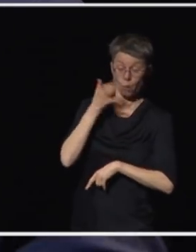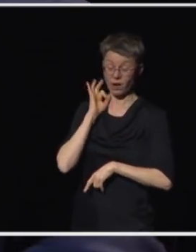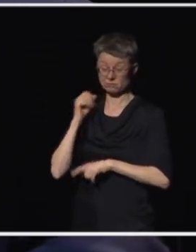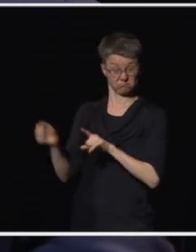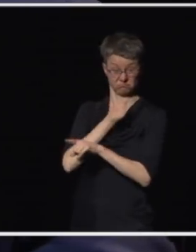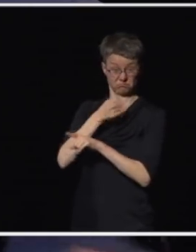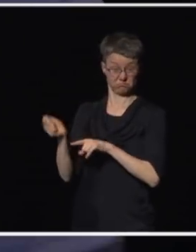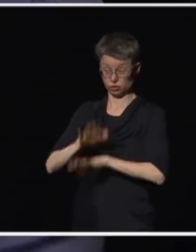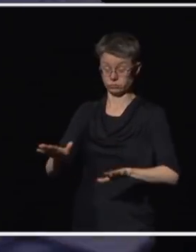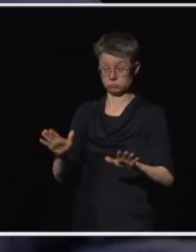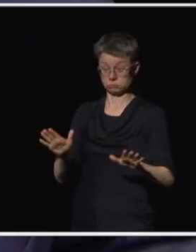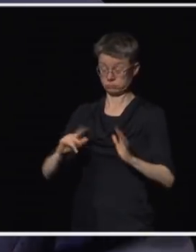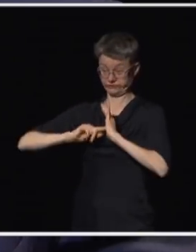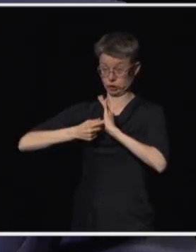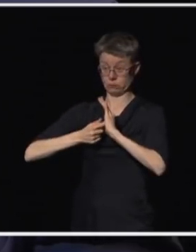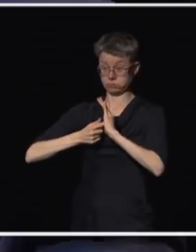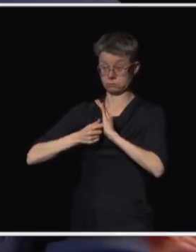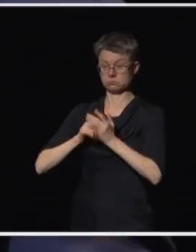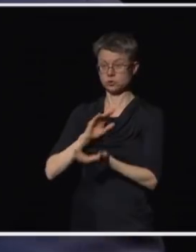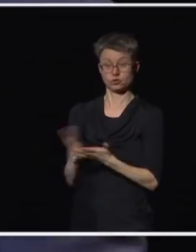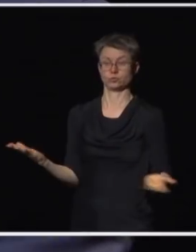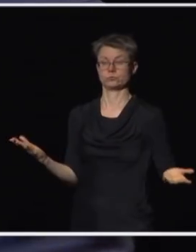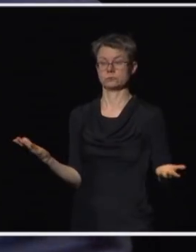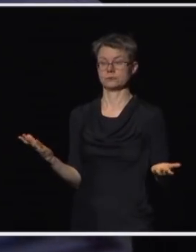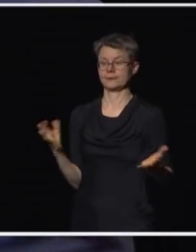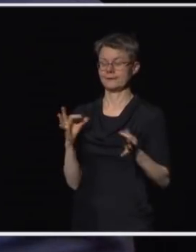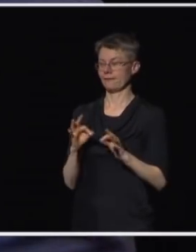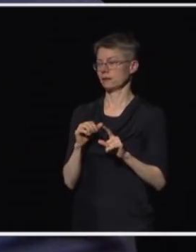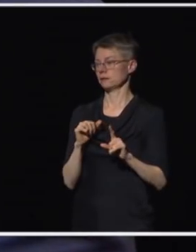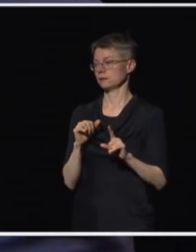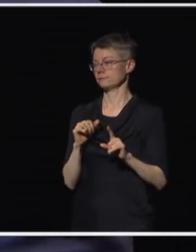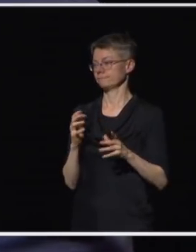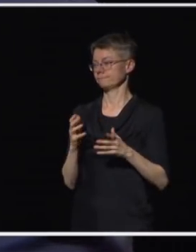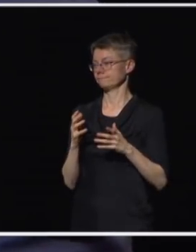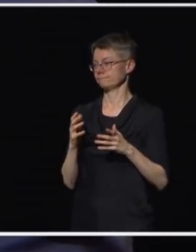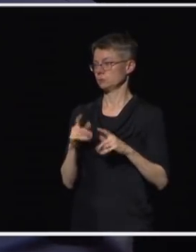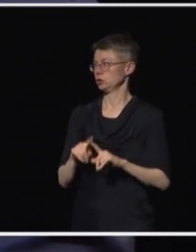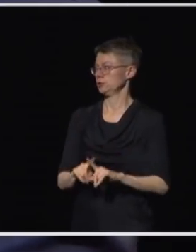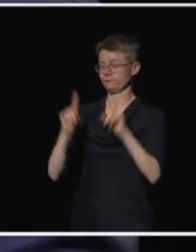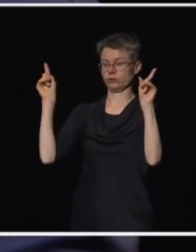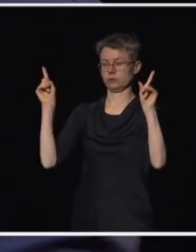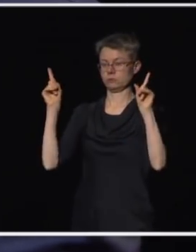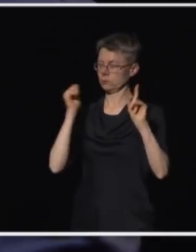I mean, that was just true. So there was nothing particularly exceptional in that sense about the African American community.